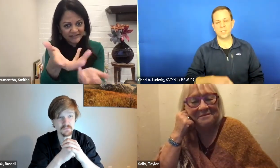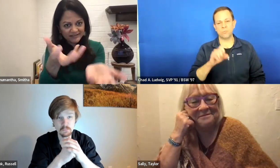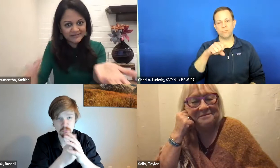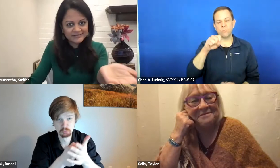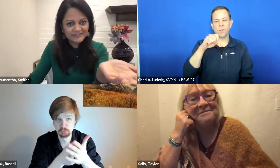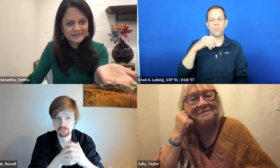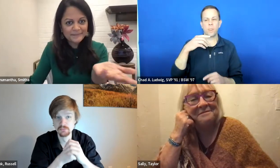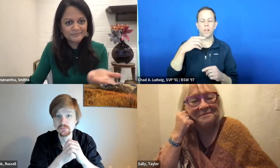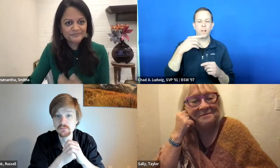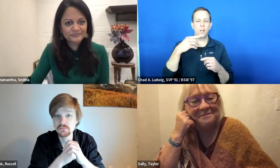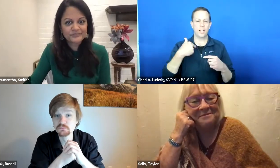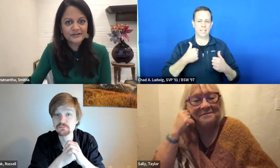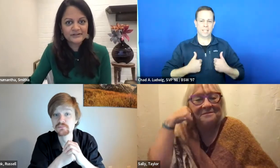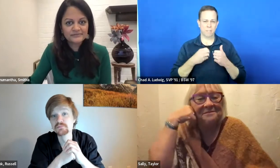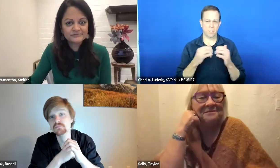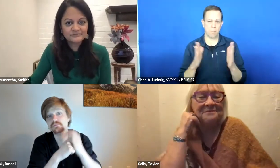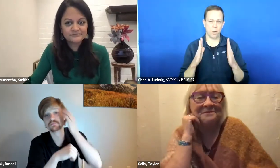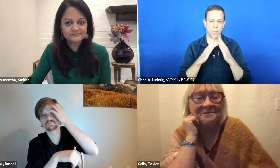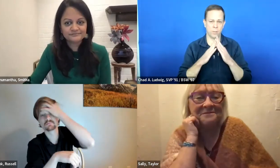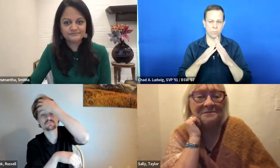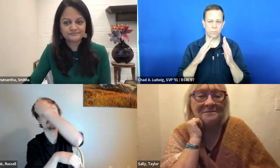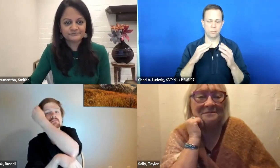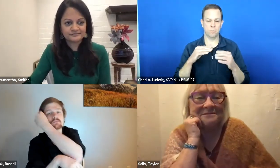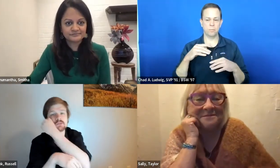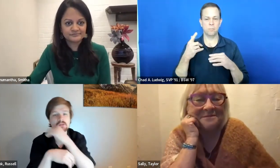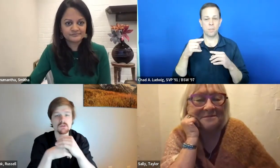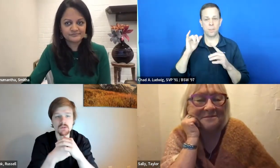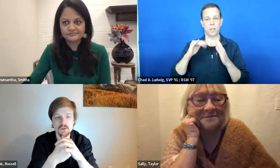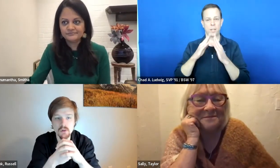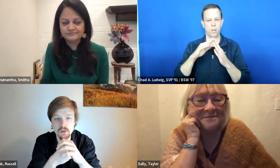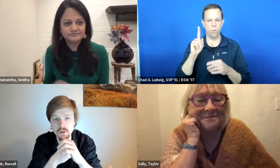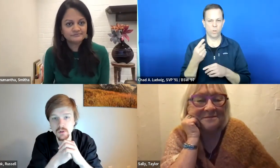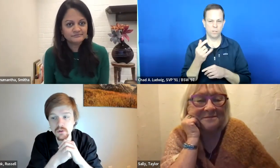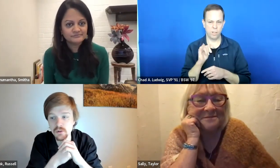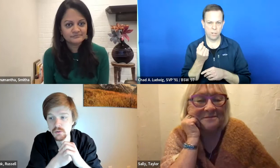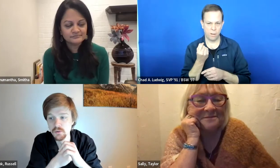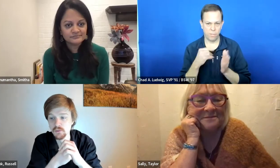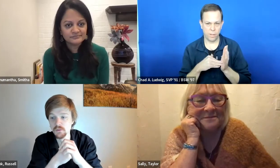Chad, did you want to add anything to that? Yeah. I did. Just living in a small town,